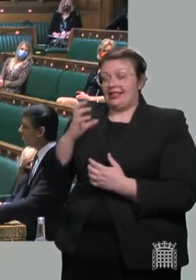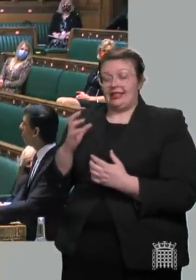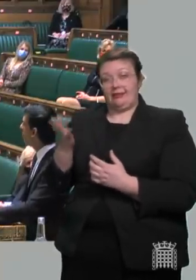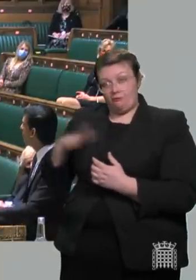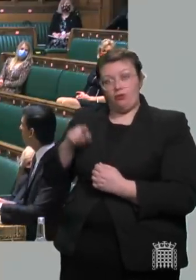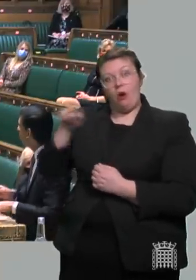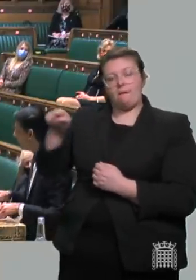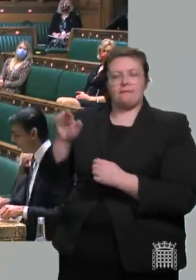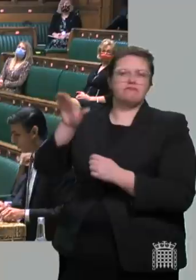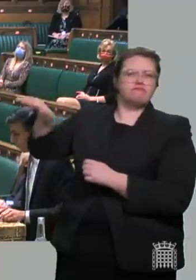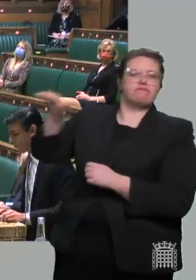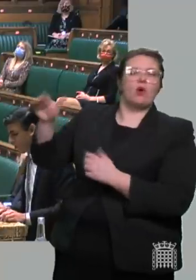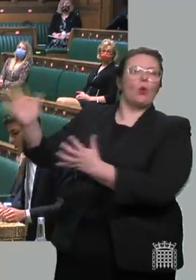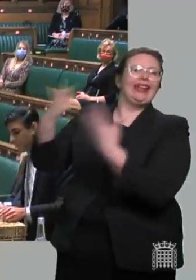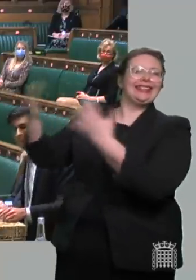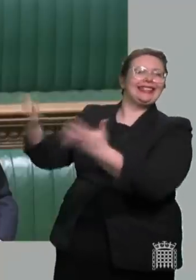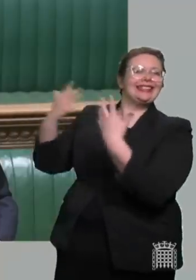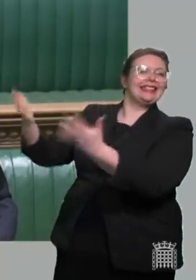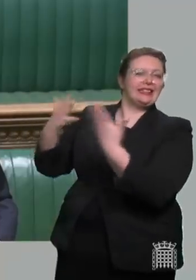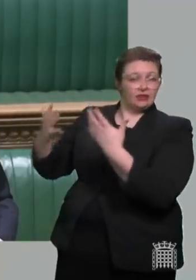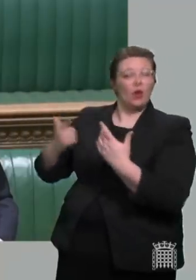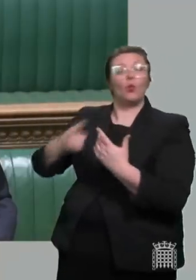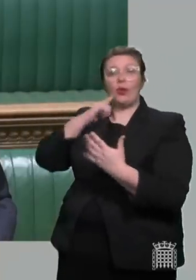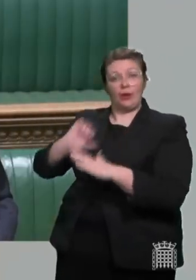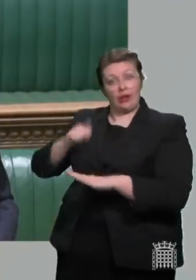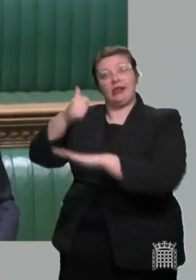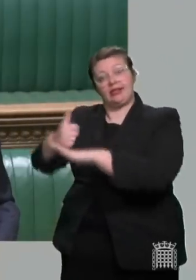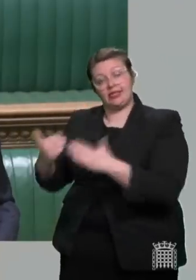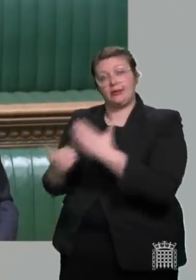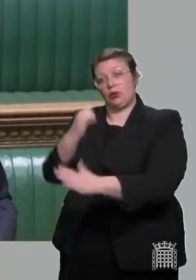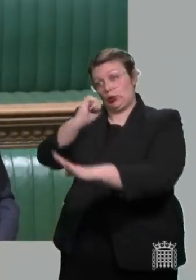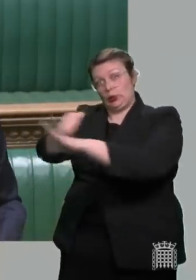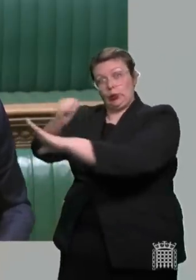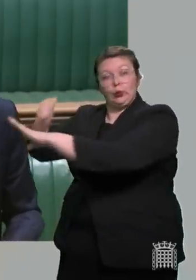so we are funding new port infrastructure to build the next generation of offshore wind projects